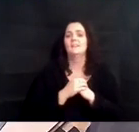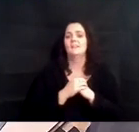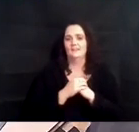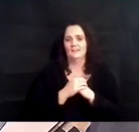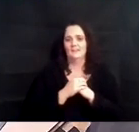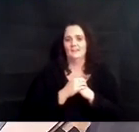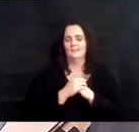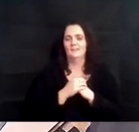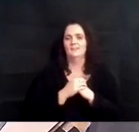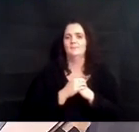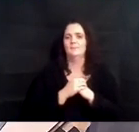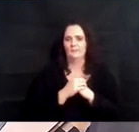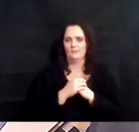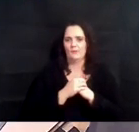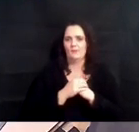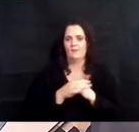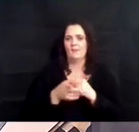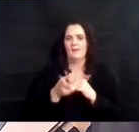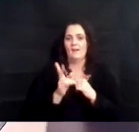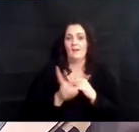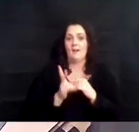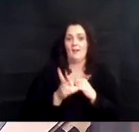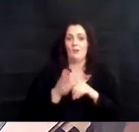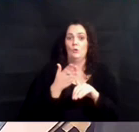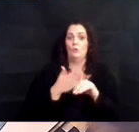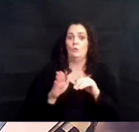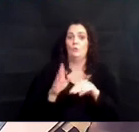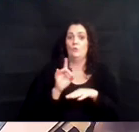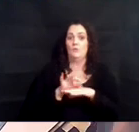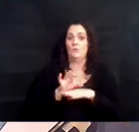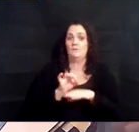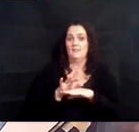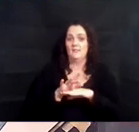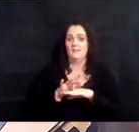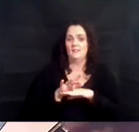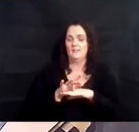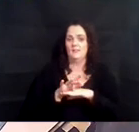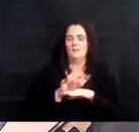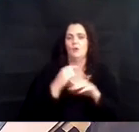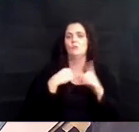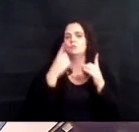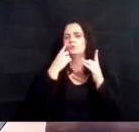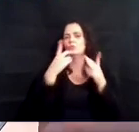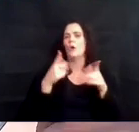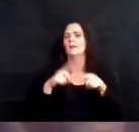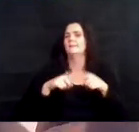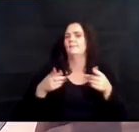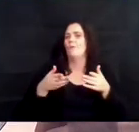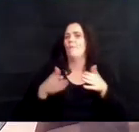go to ‘New Movie’ and I'm gonna start now showing you the next method that we are going to do.